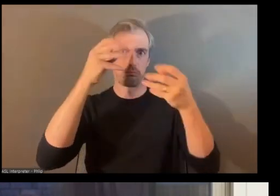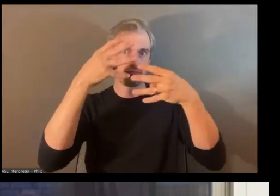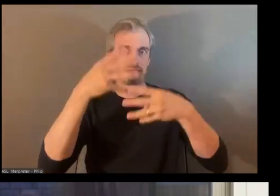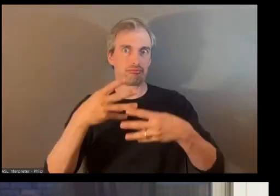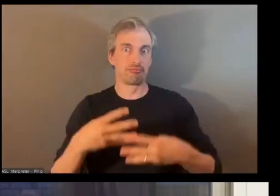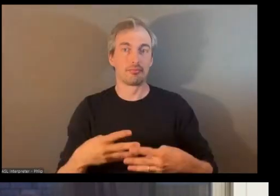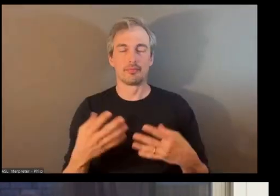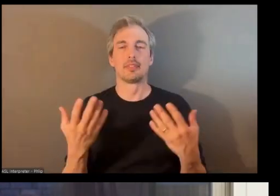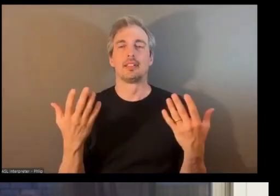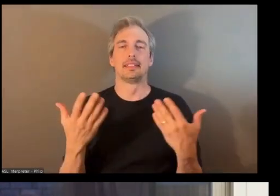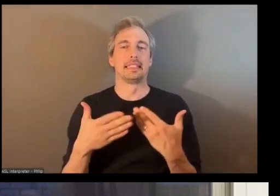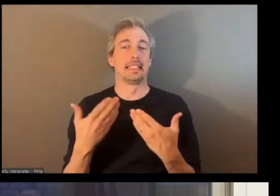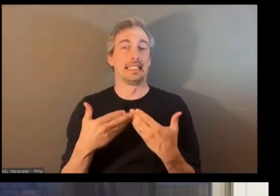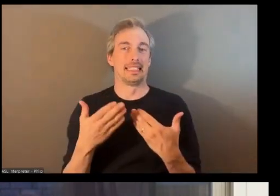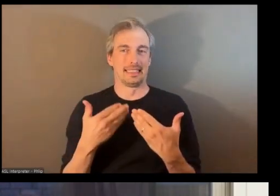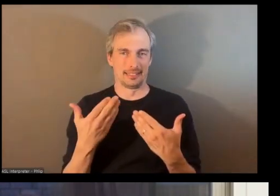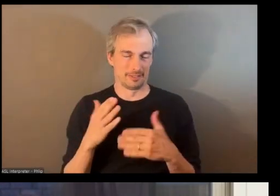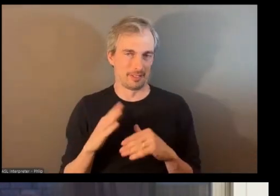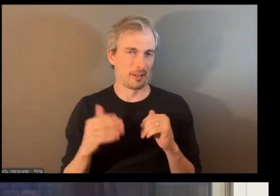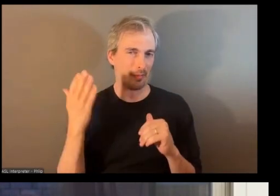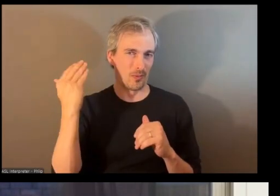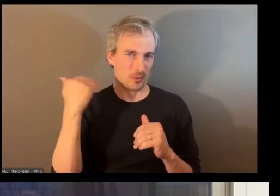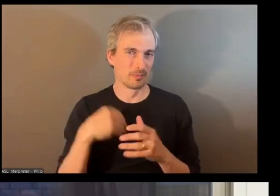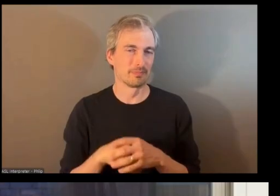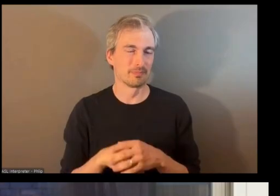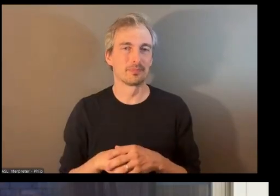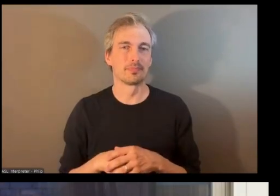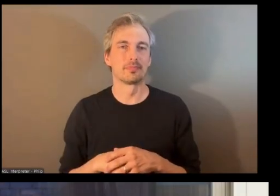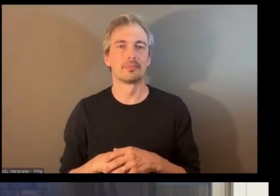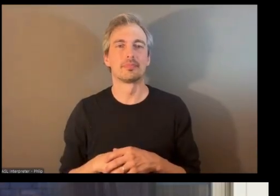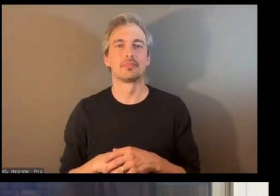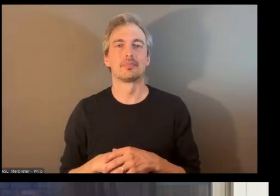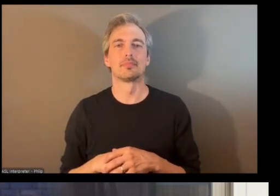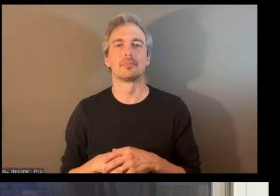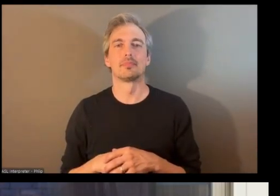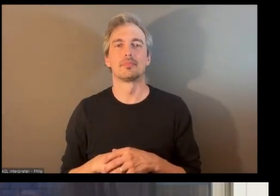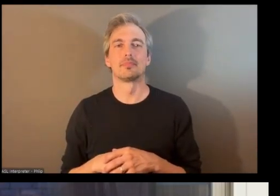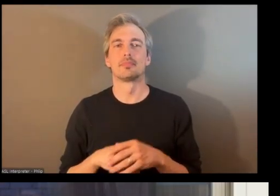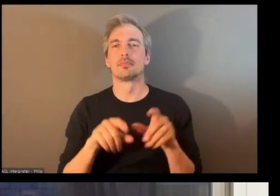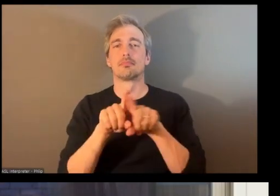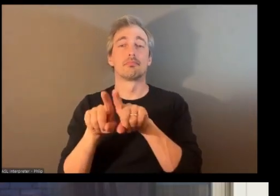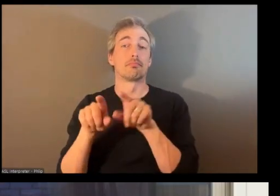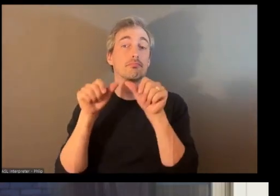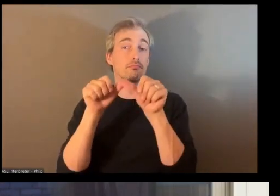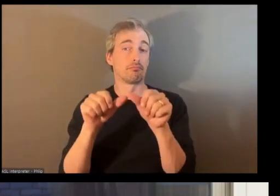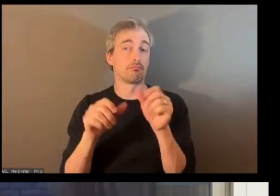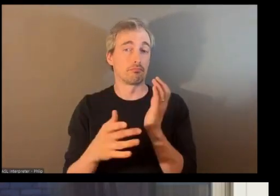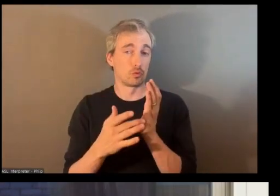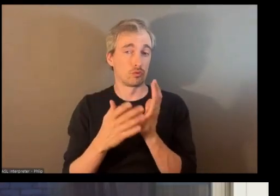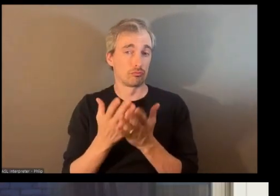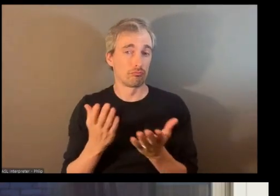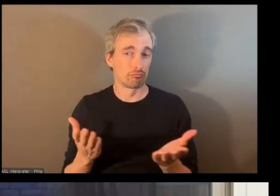And also... To continue the technology stuff... I want to talk about OCR.